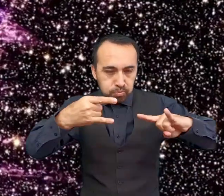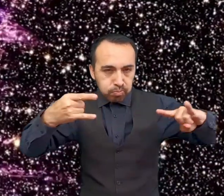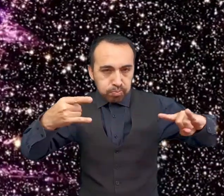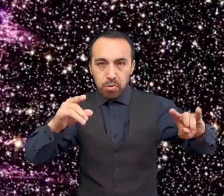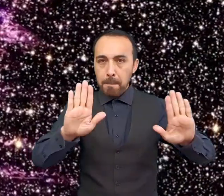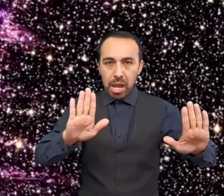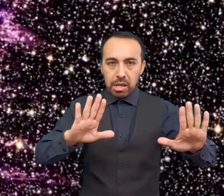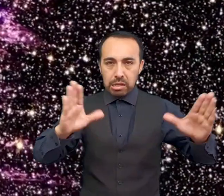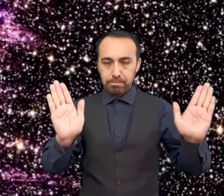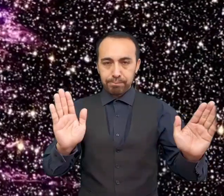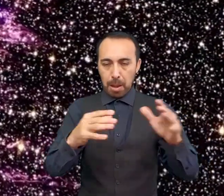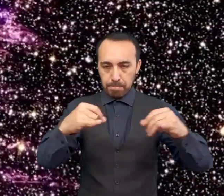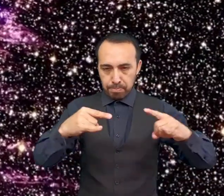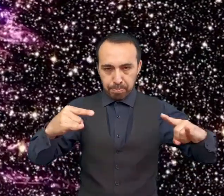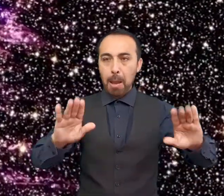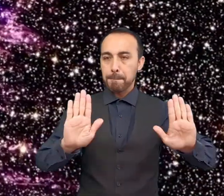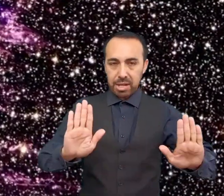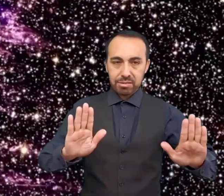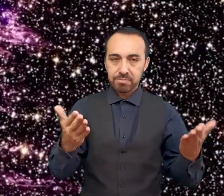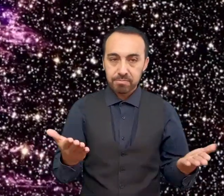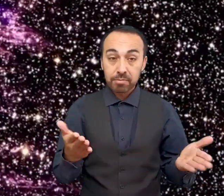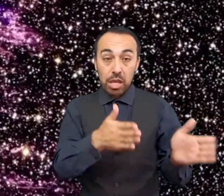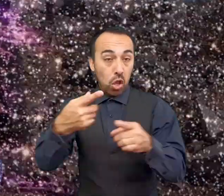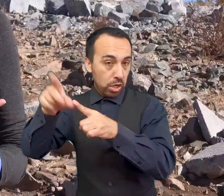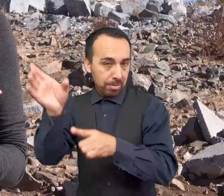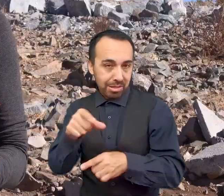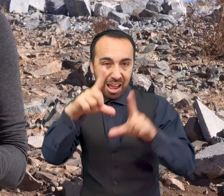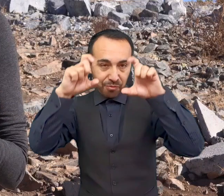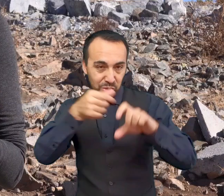Stellar evolution is the method of distribution of most of the common elements